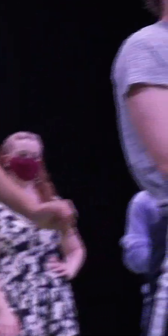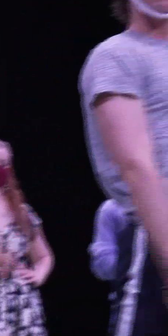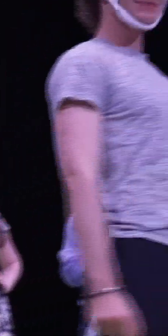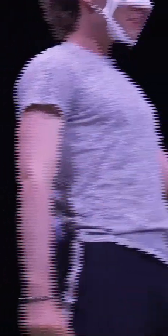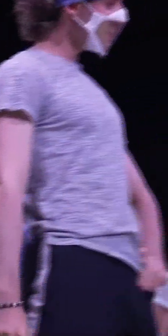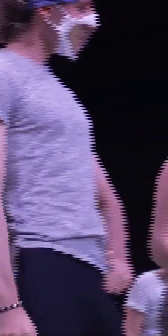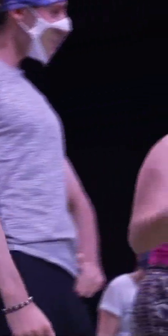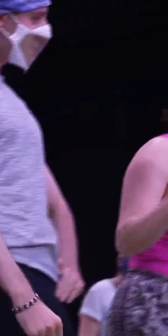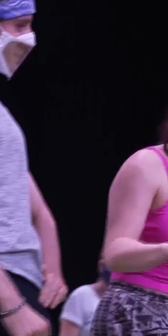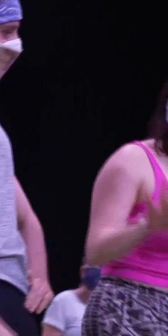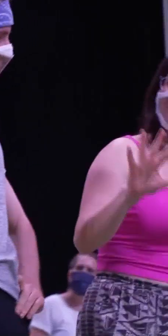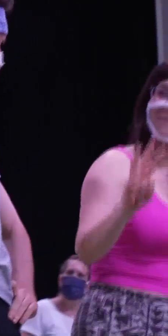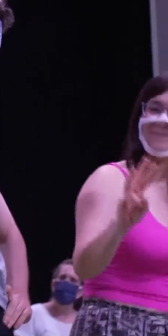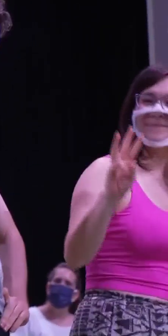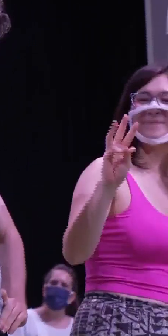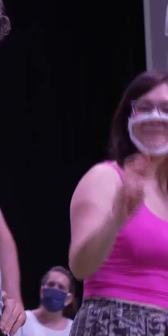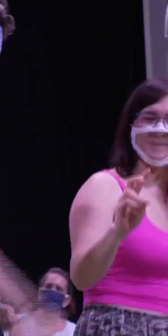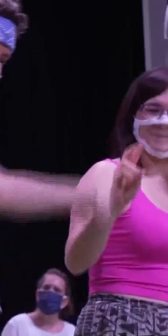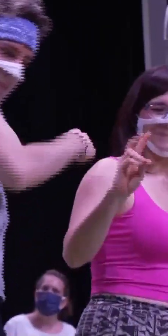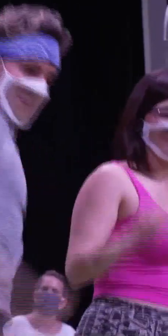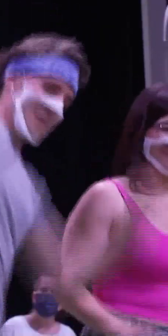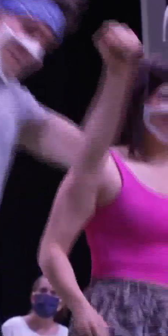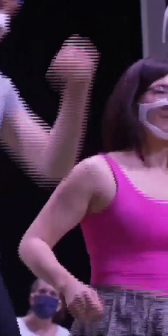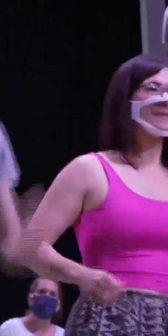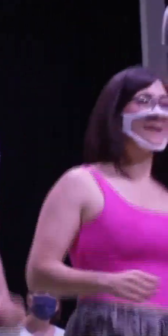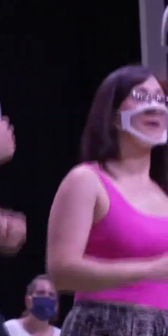actors don't have to take their eyes off their signing Castmates